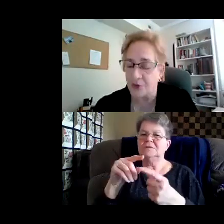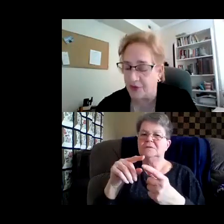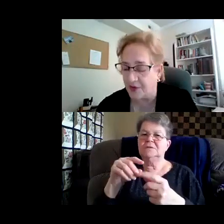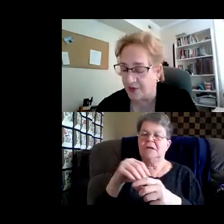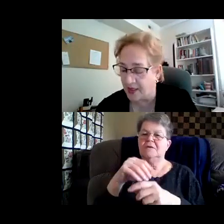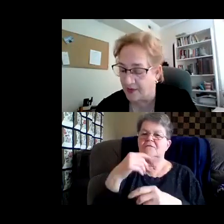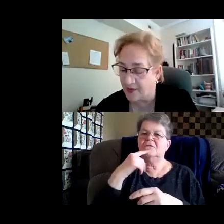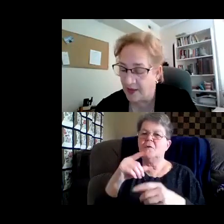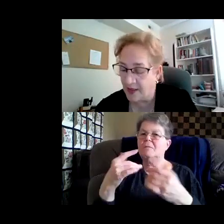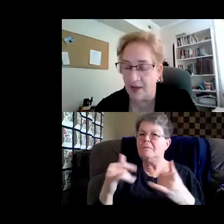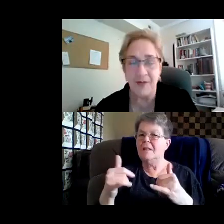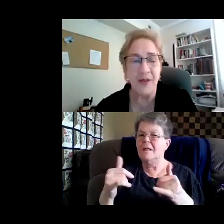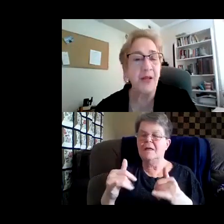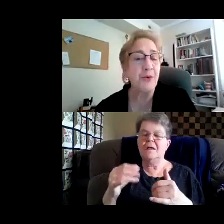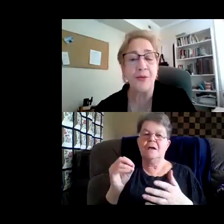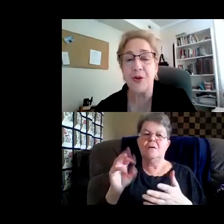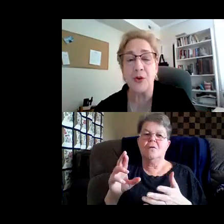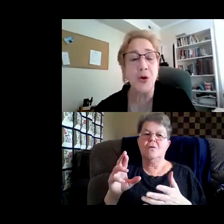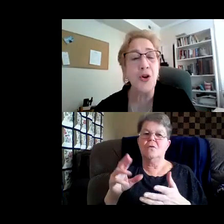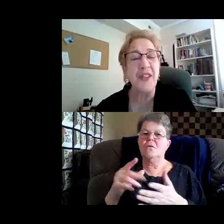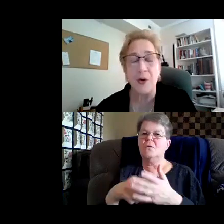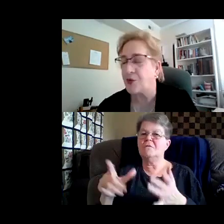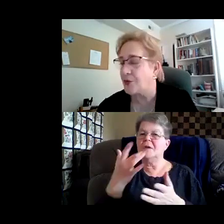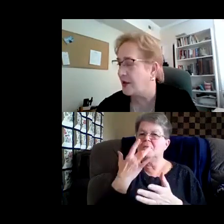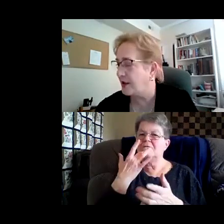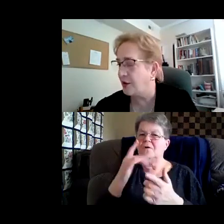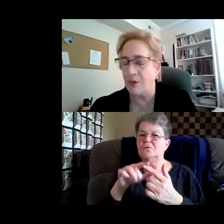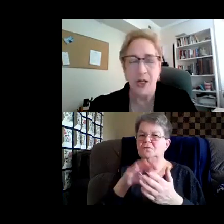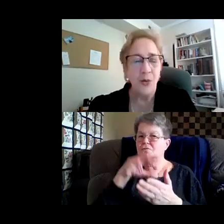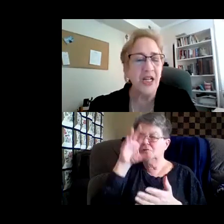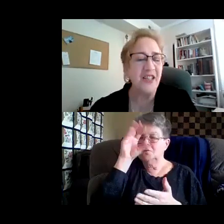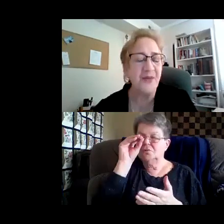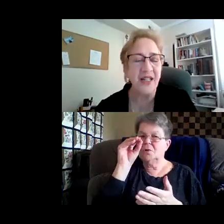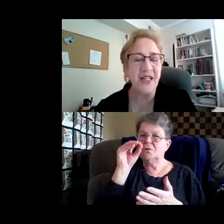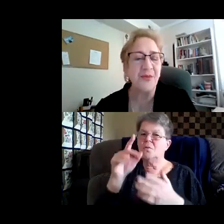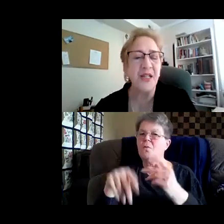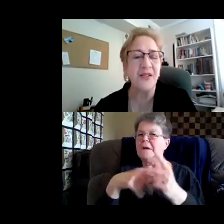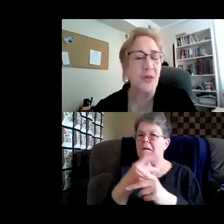What sorts of things that they prefer to learn, and those who, you know, what kinds of activities,